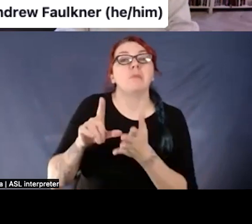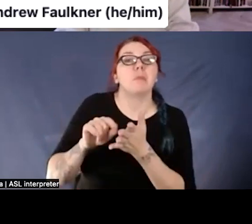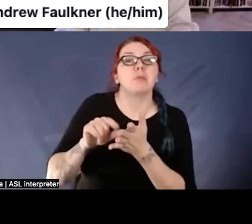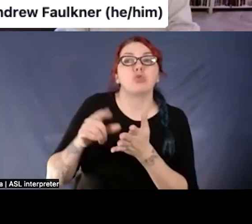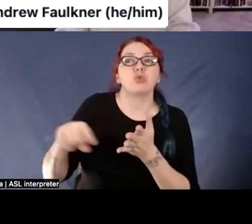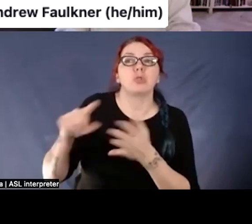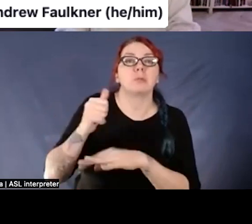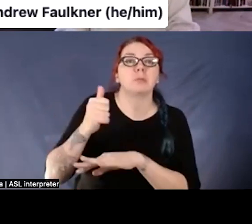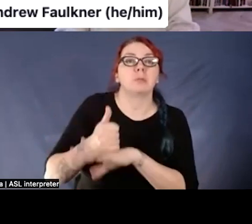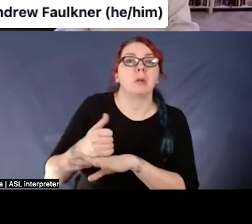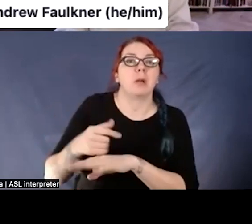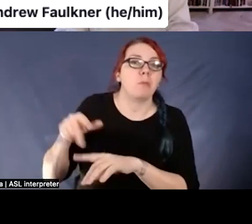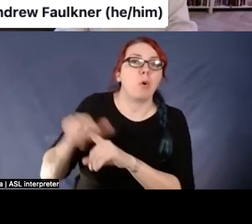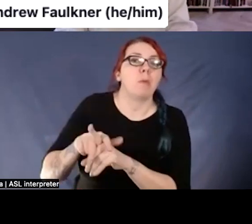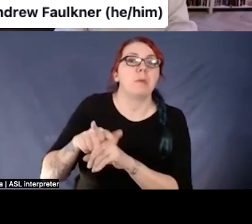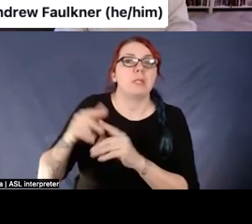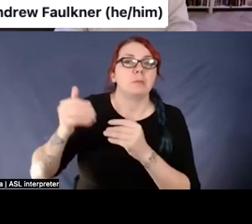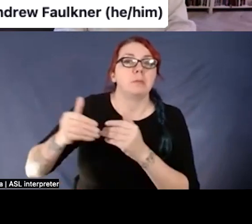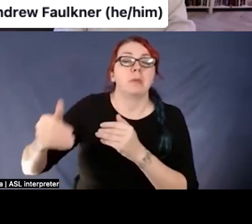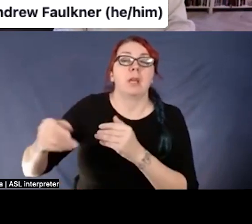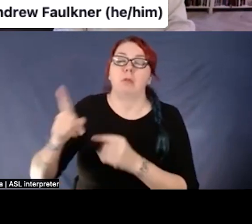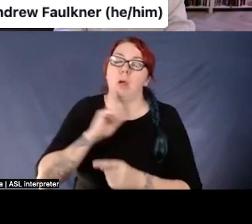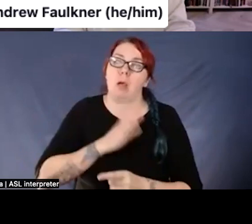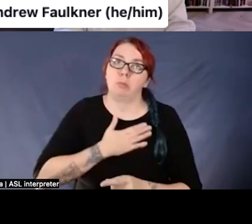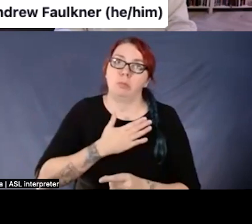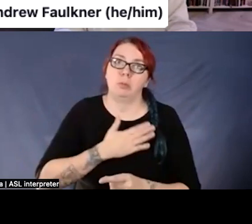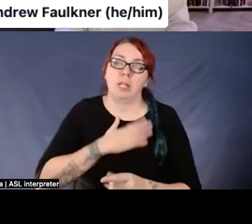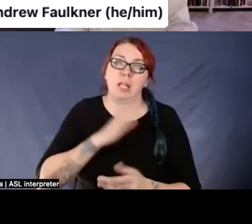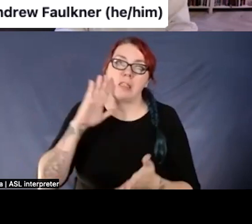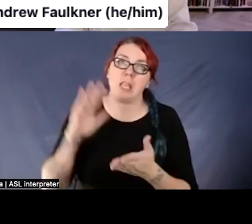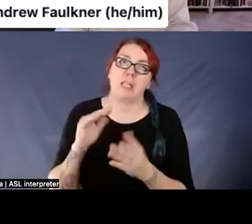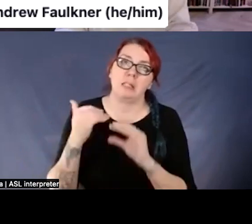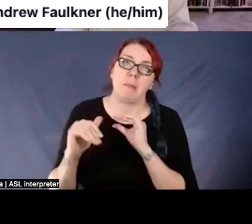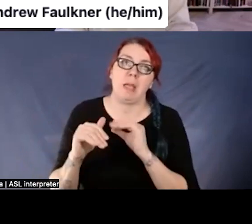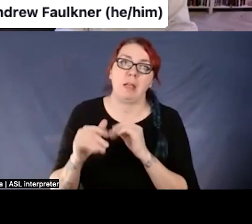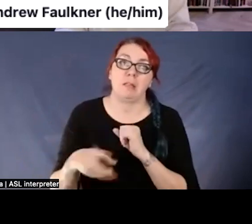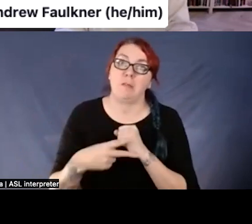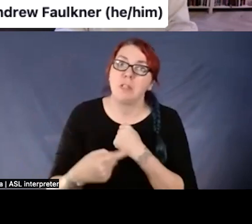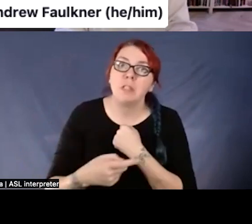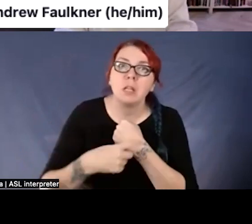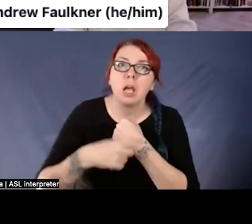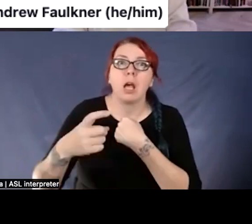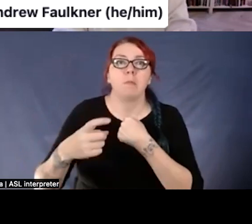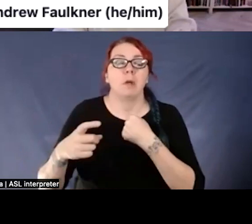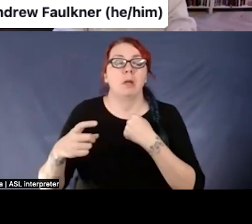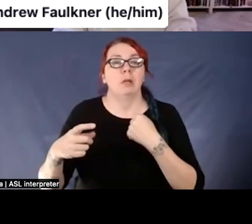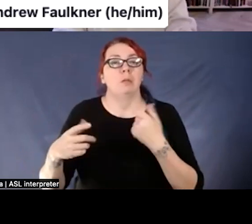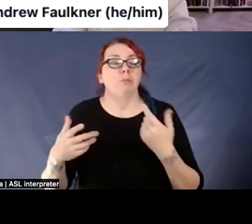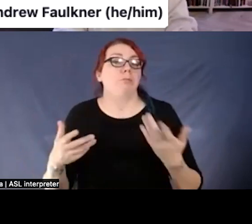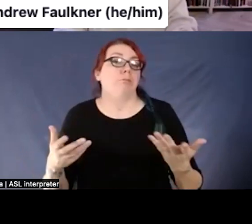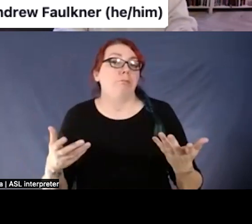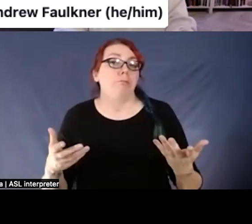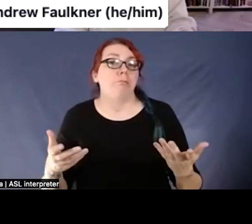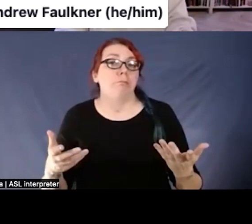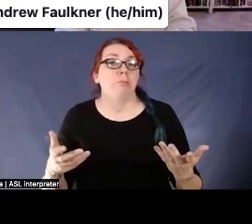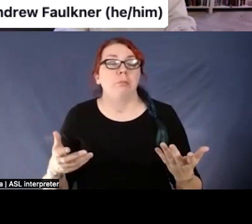at how much time it saved, how much email I cut down on. Her sort of one-line view was Microsoft